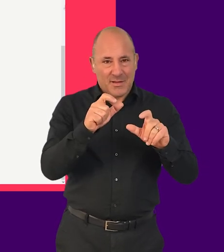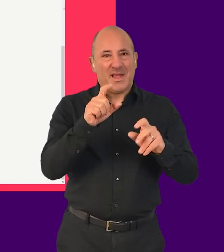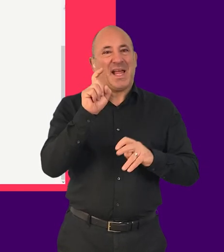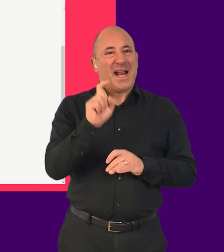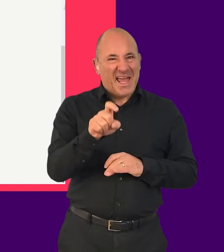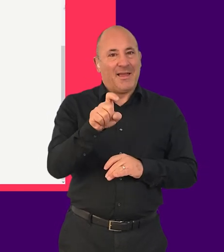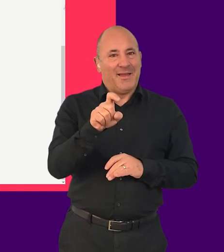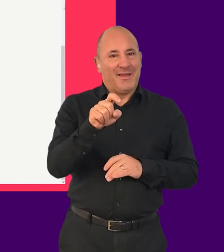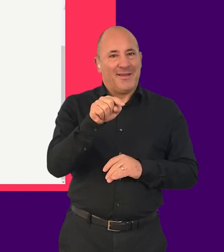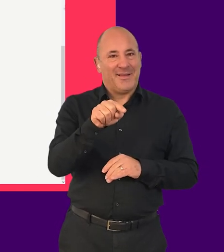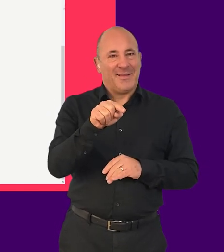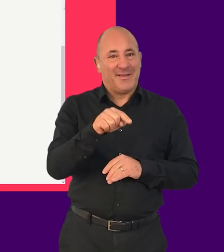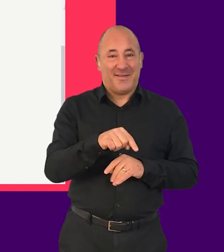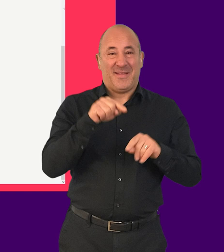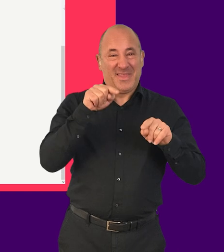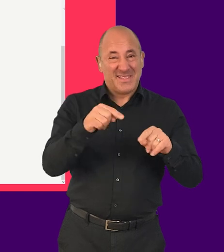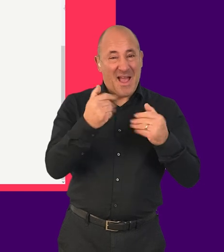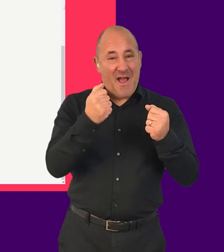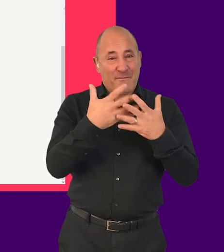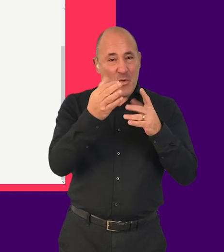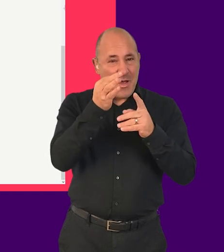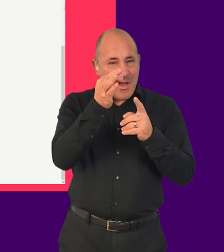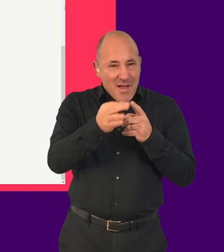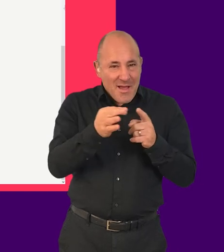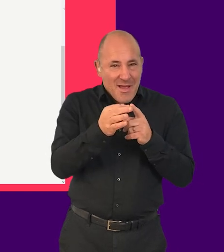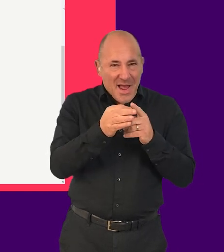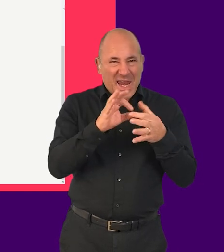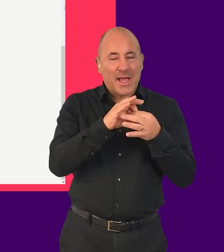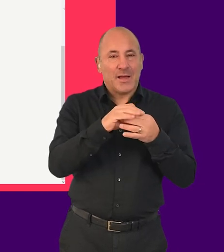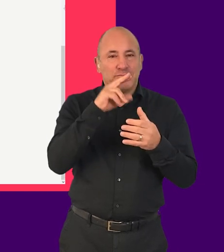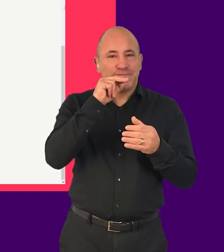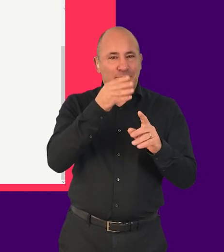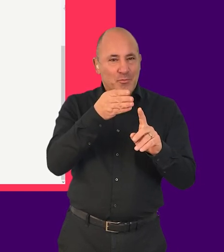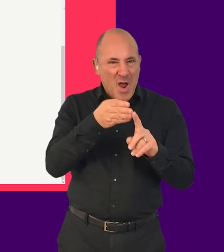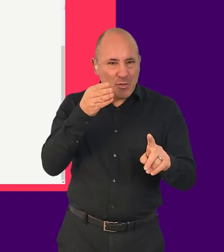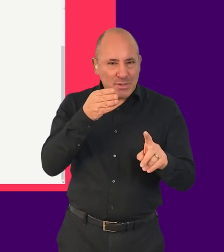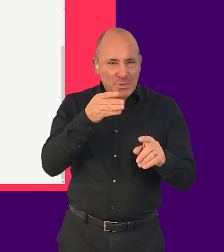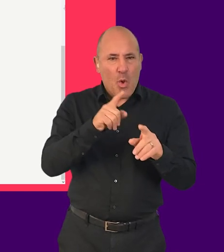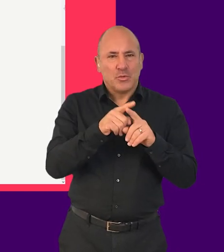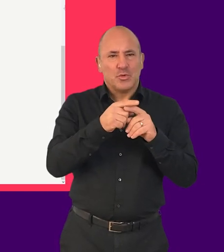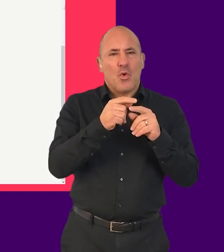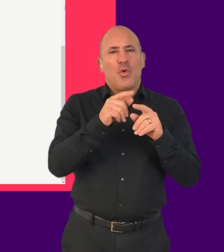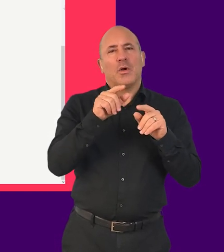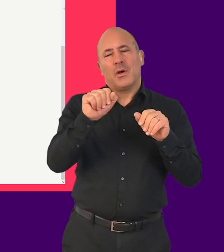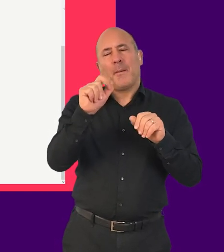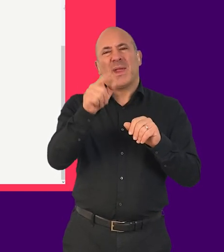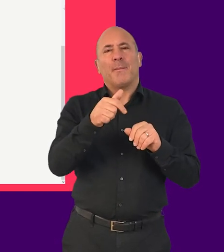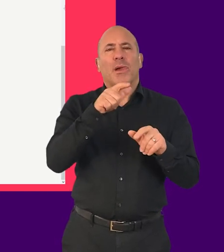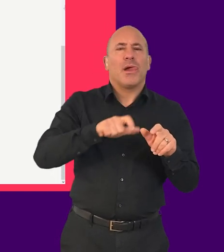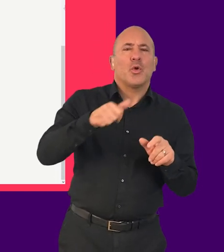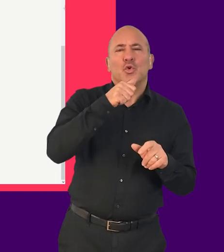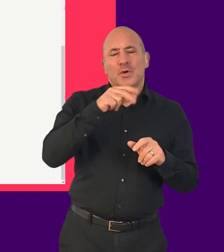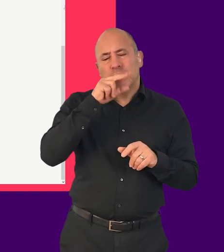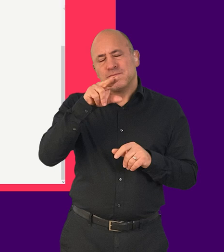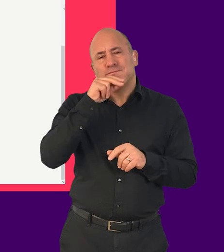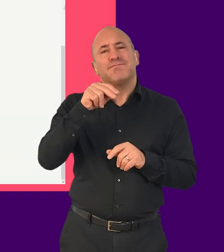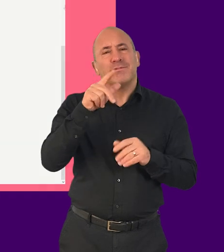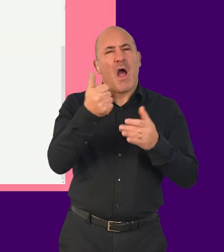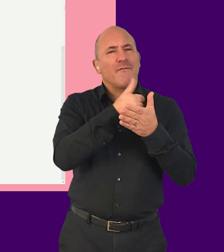These are some of the high level details about speech recognition, and common strategies that people browsing with speech recognition use.